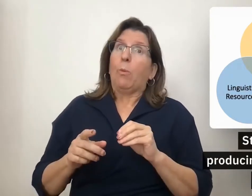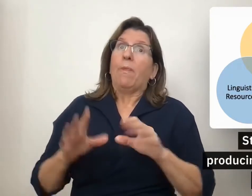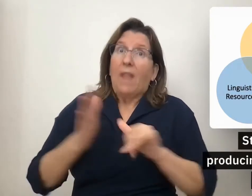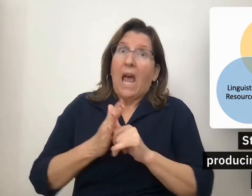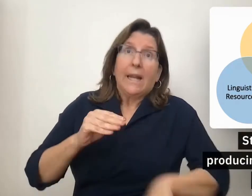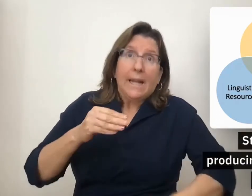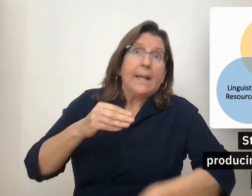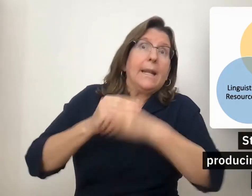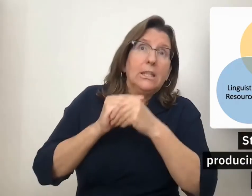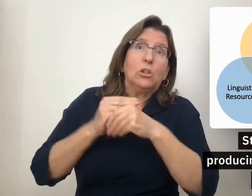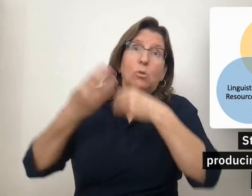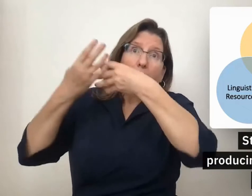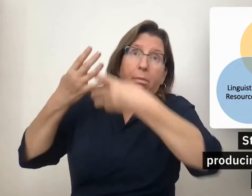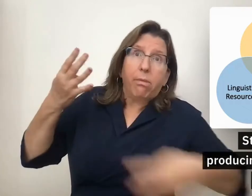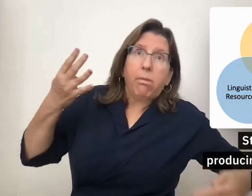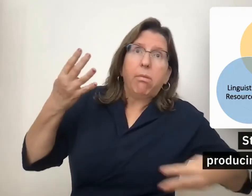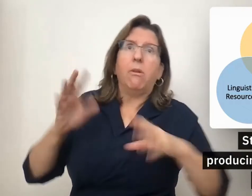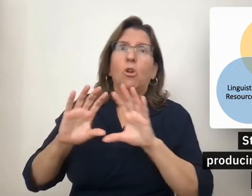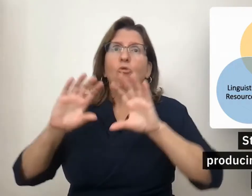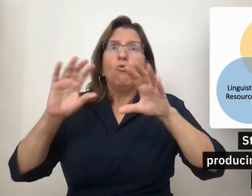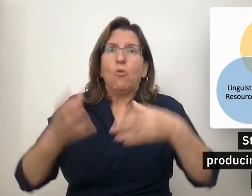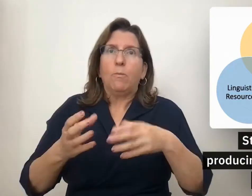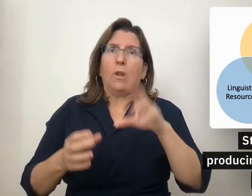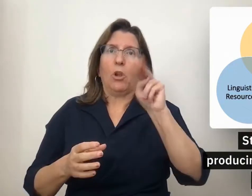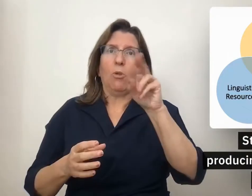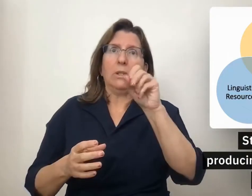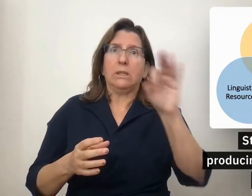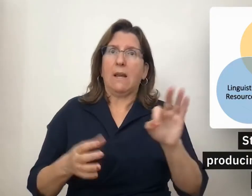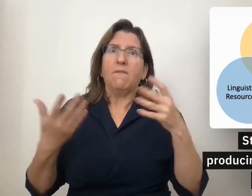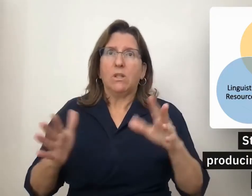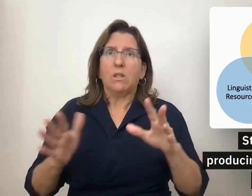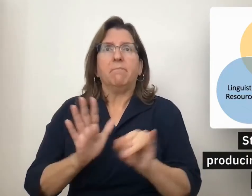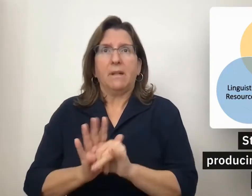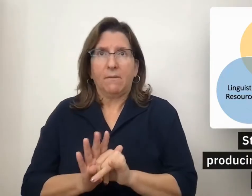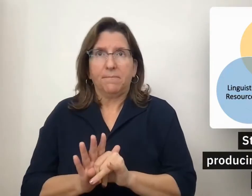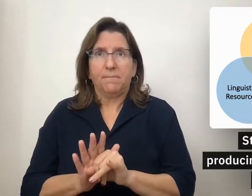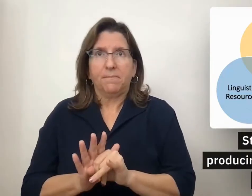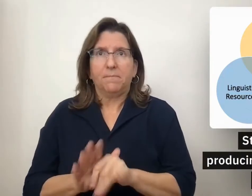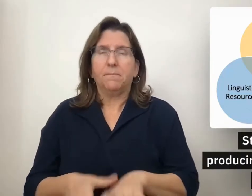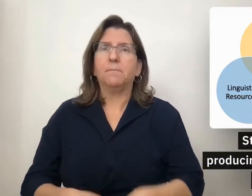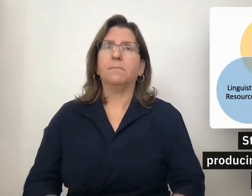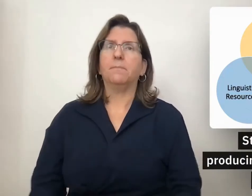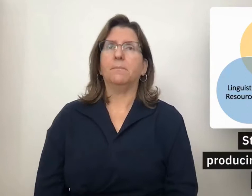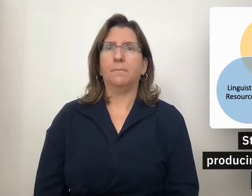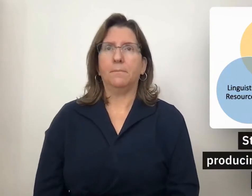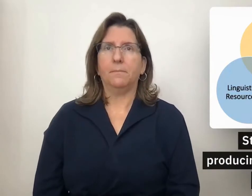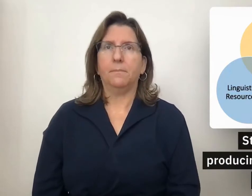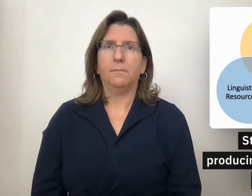So I propose these two resources be added to the list identified by UNICEF.